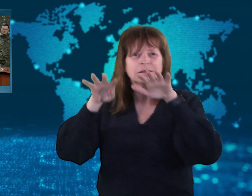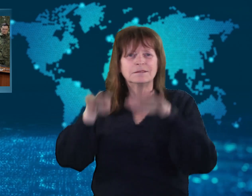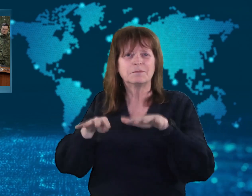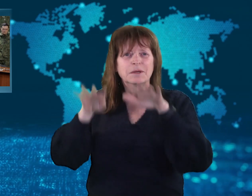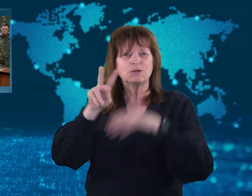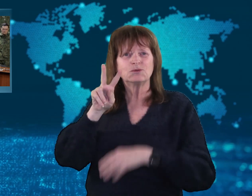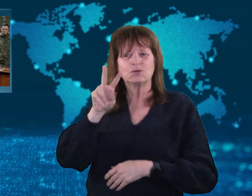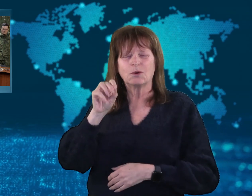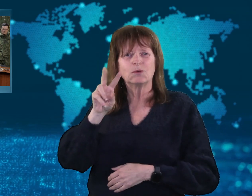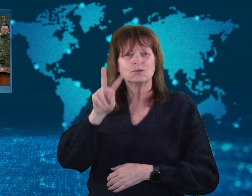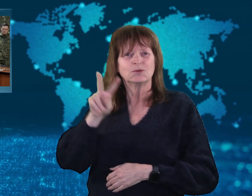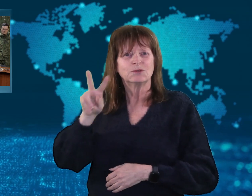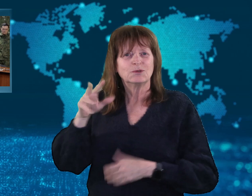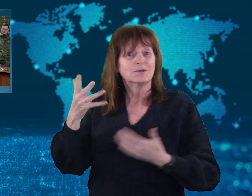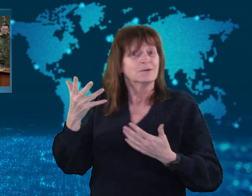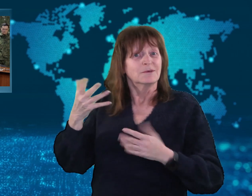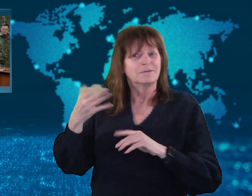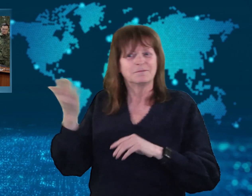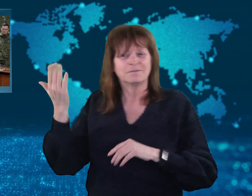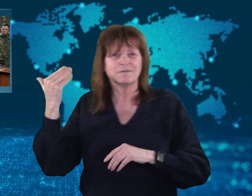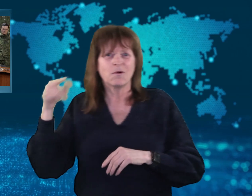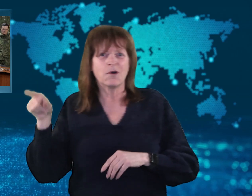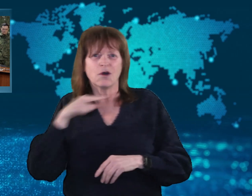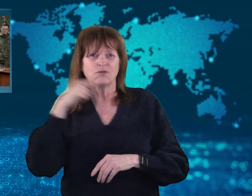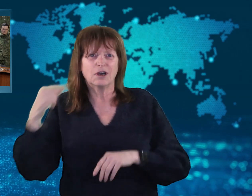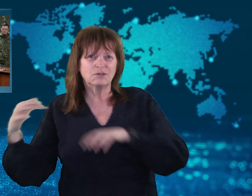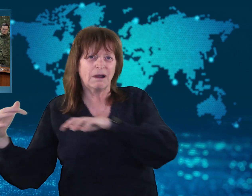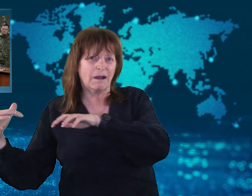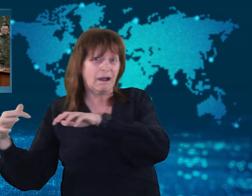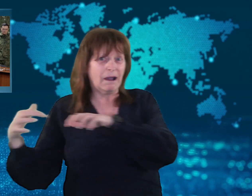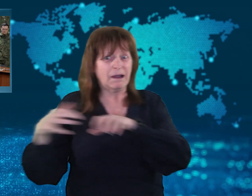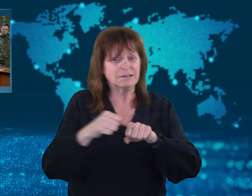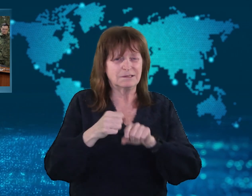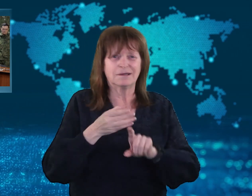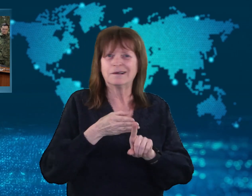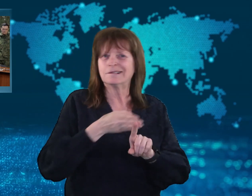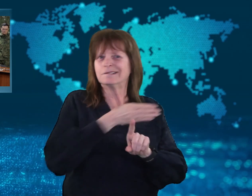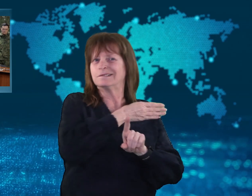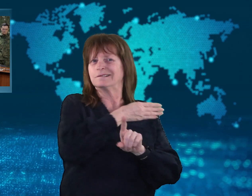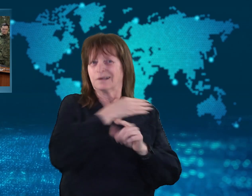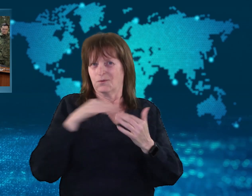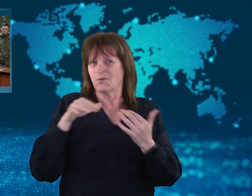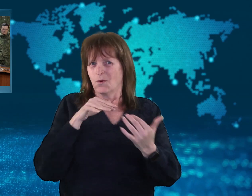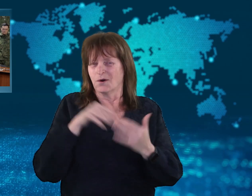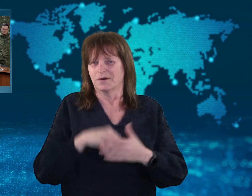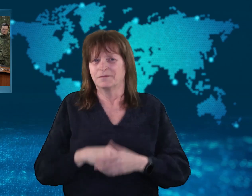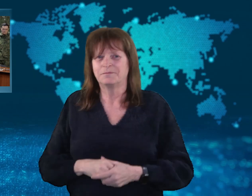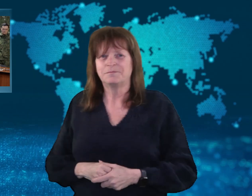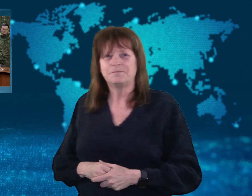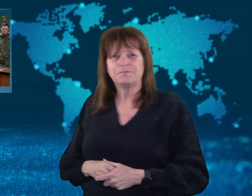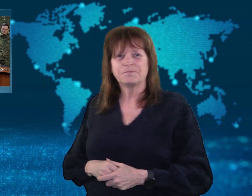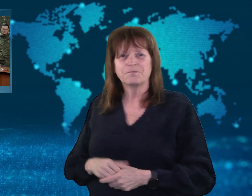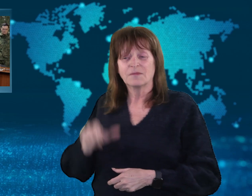seized it earlier in the war.